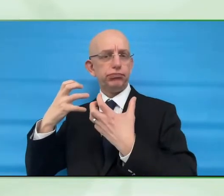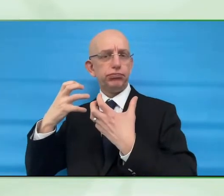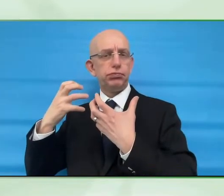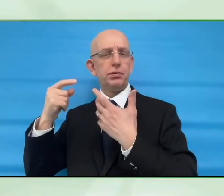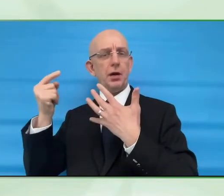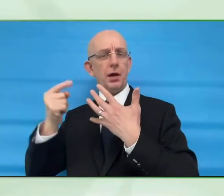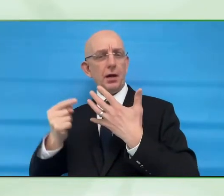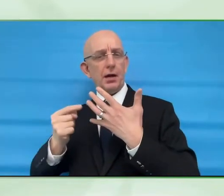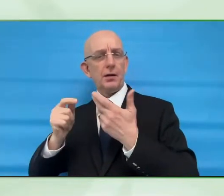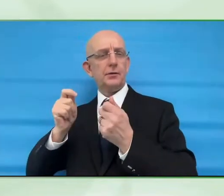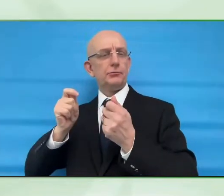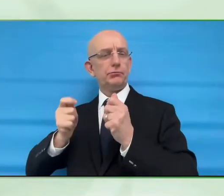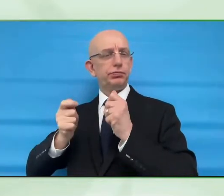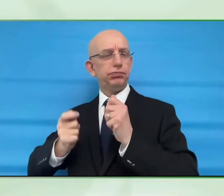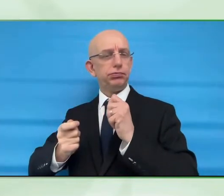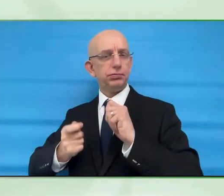Where can someone go to get this training?